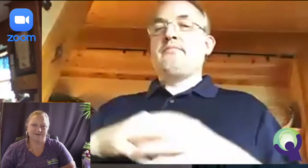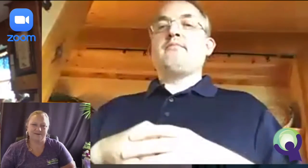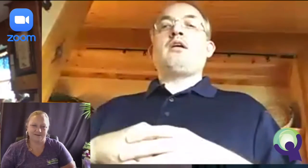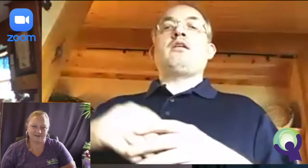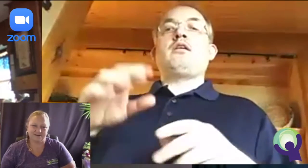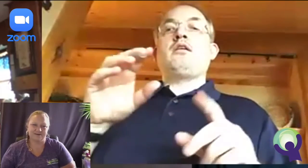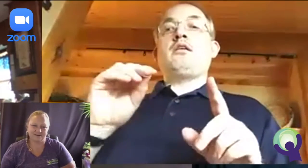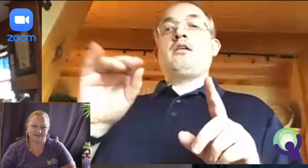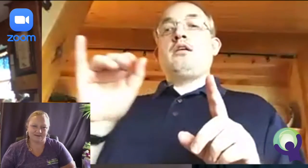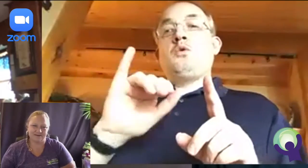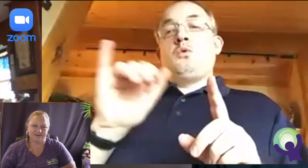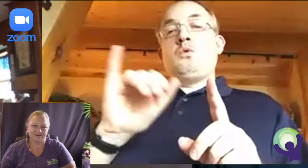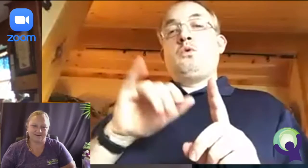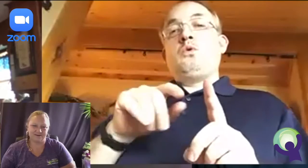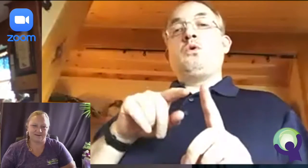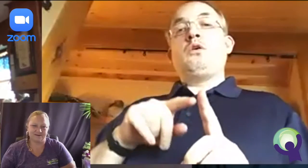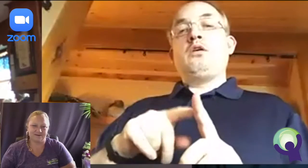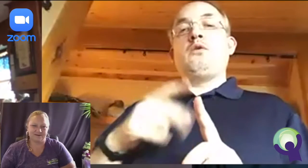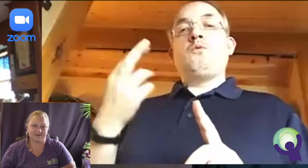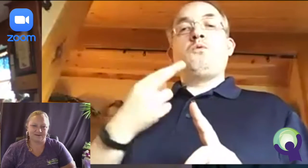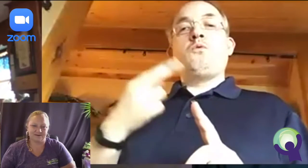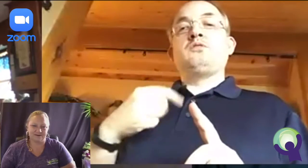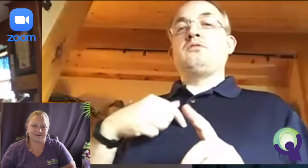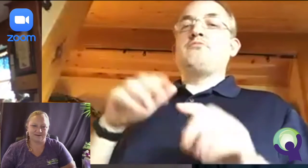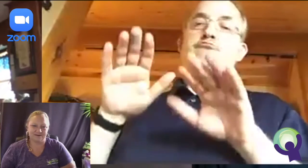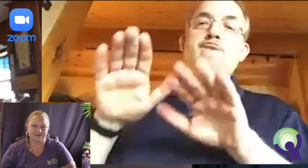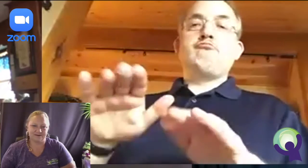Some of the things that I gave up in Wisconsin to be here but I do